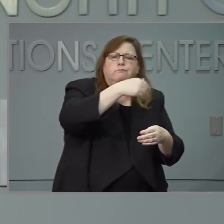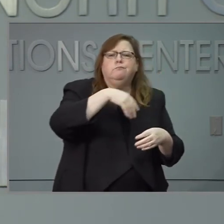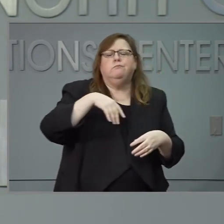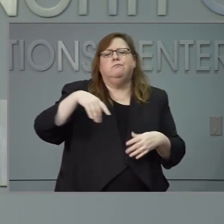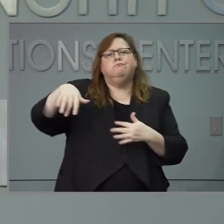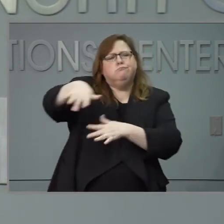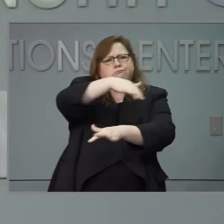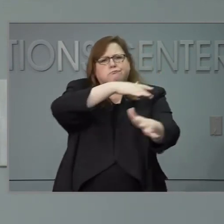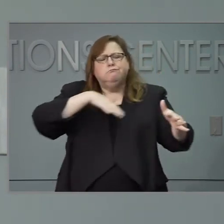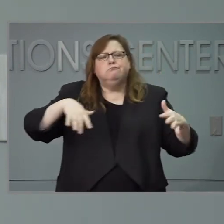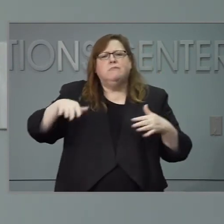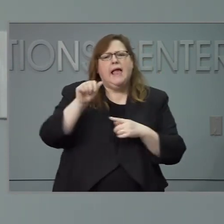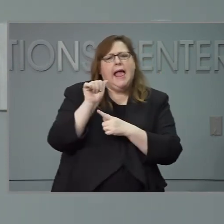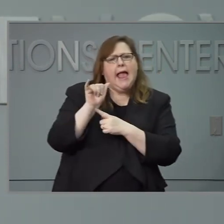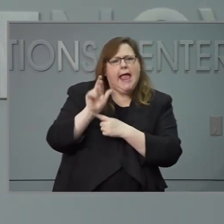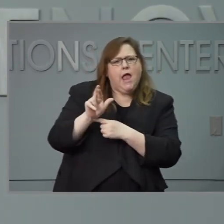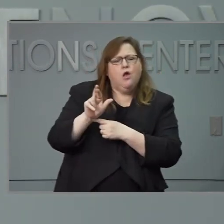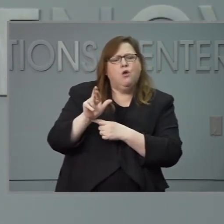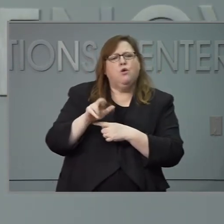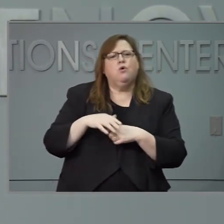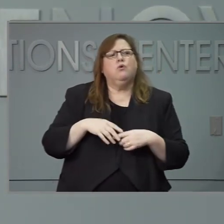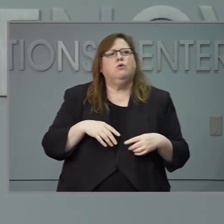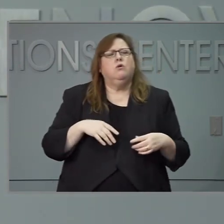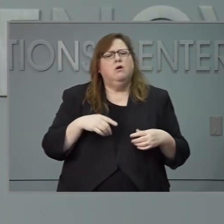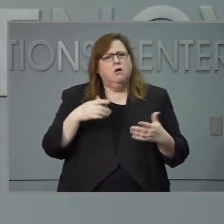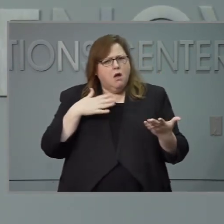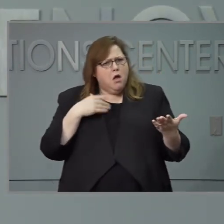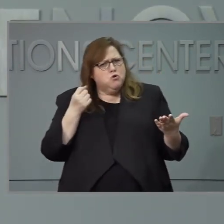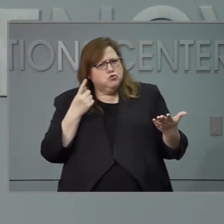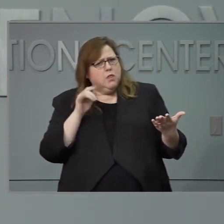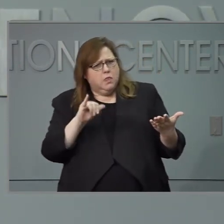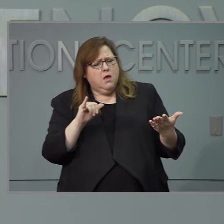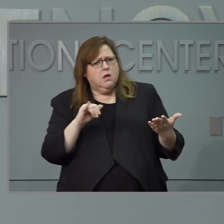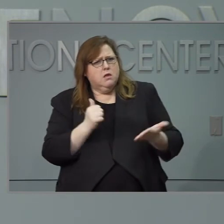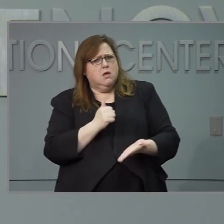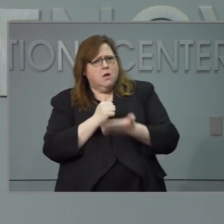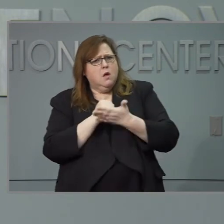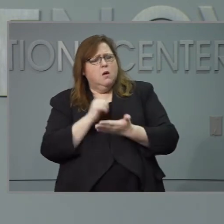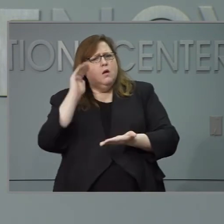PREGUNTA, SEÑOR FOREST, ¿USTED APOYA LA ENSEÑANZA EN EL HOGAR Y